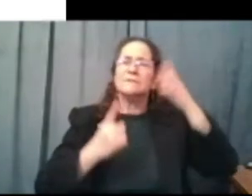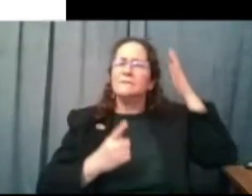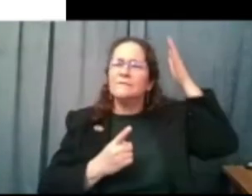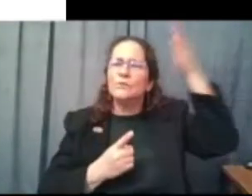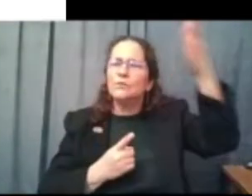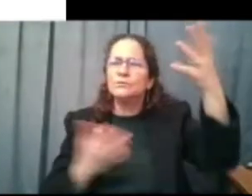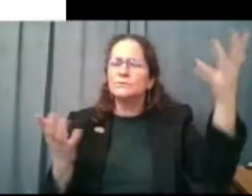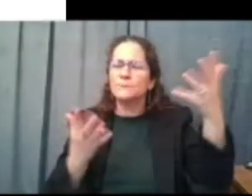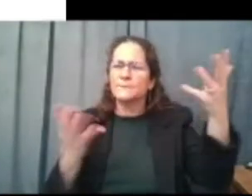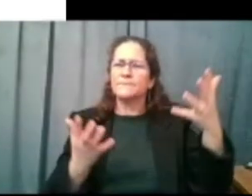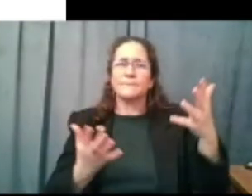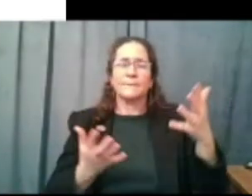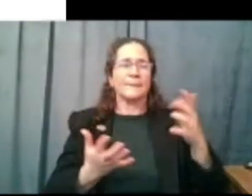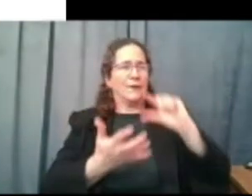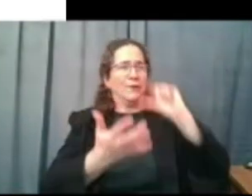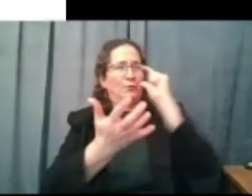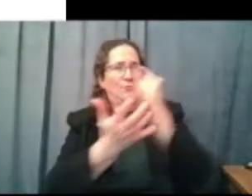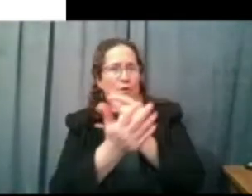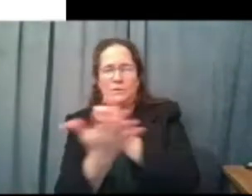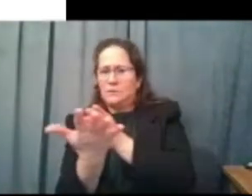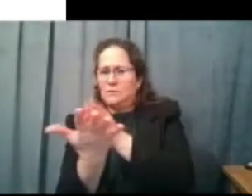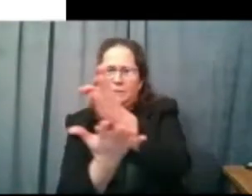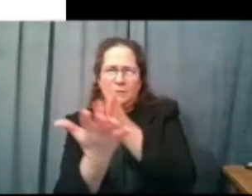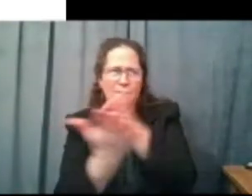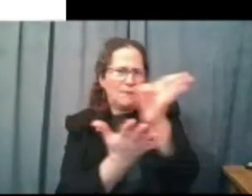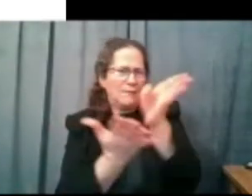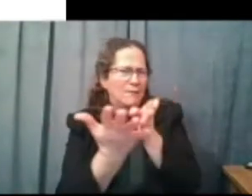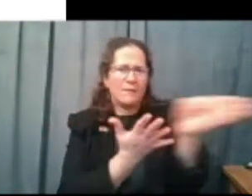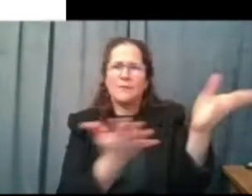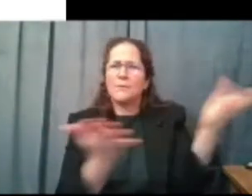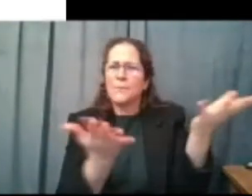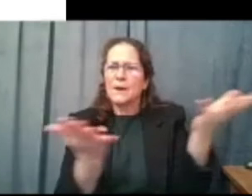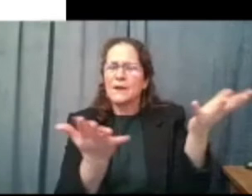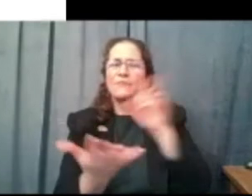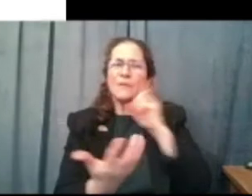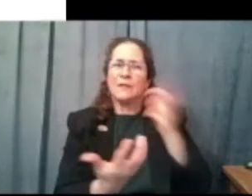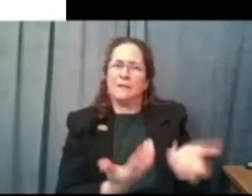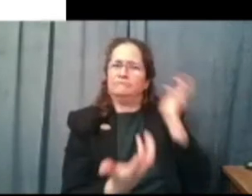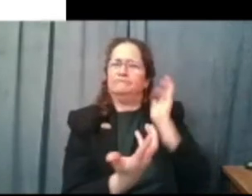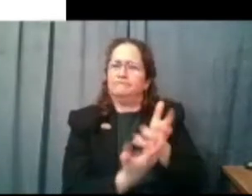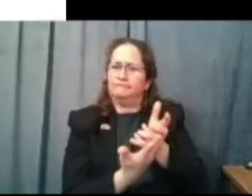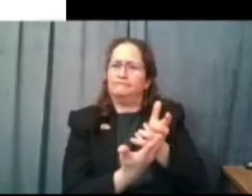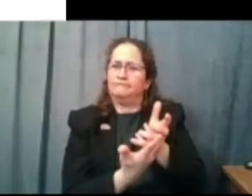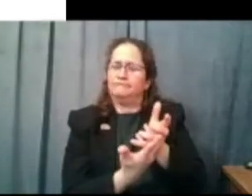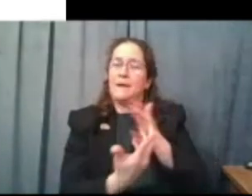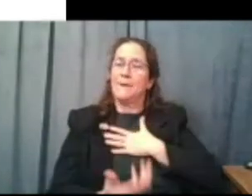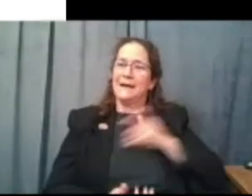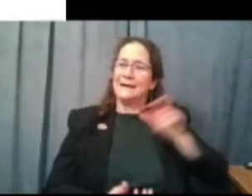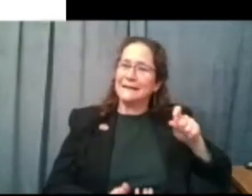fits my interests and my needs and preferences. So this is just a checklist to help